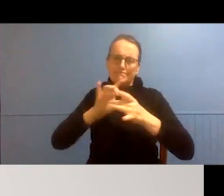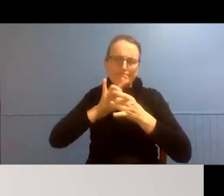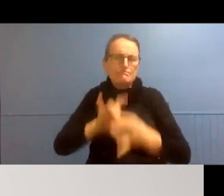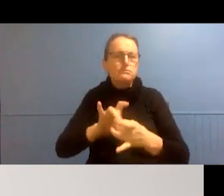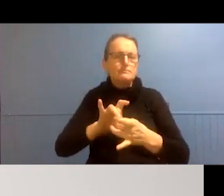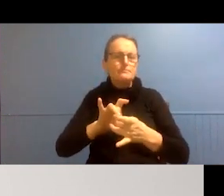Regarding